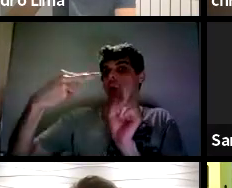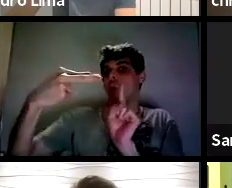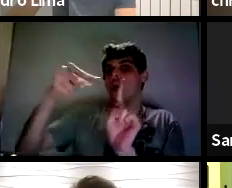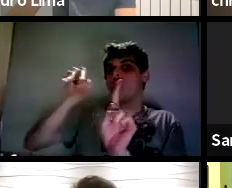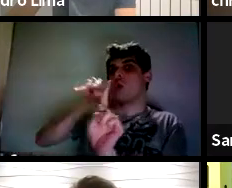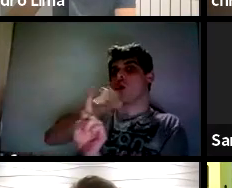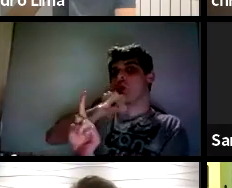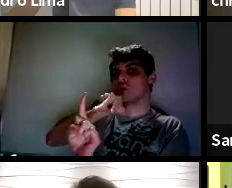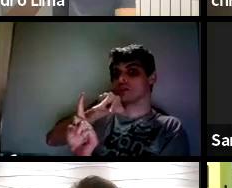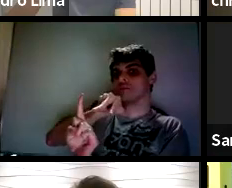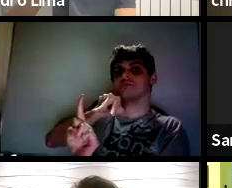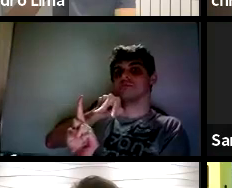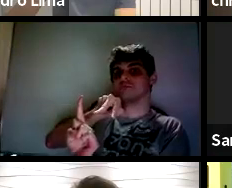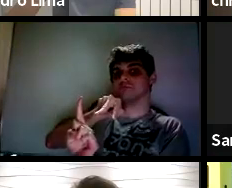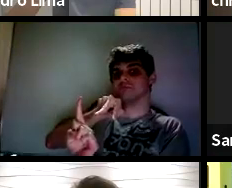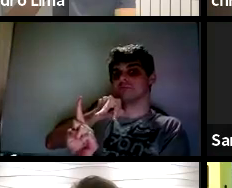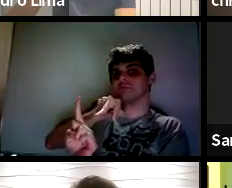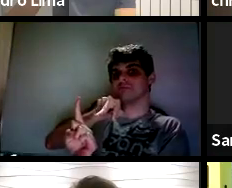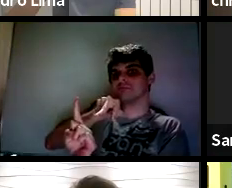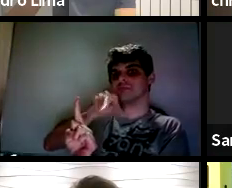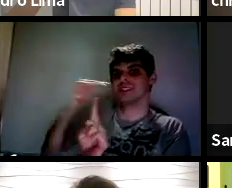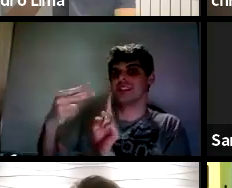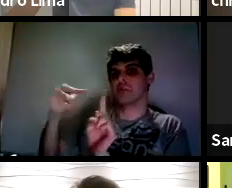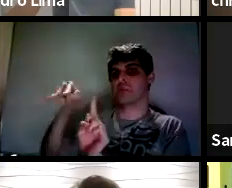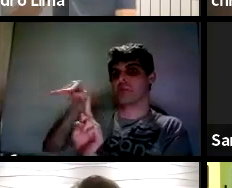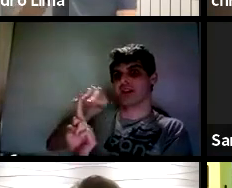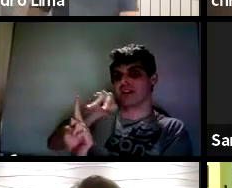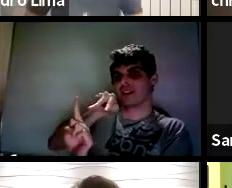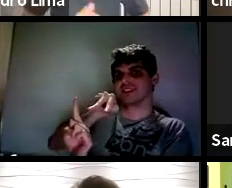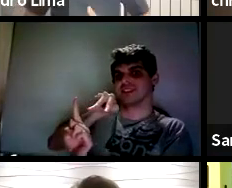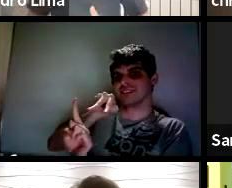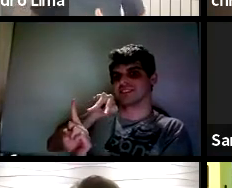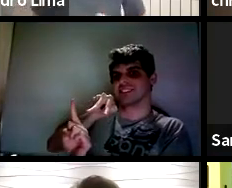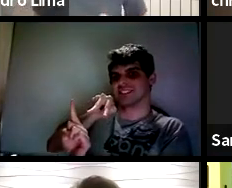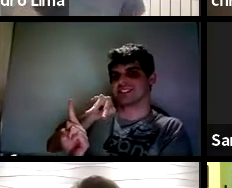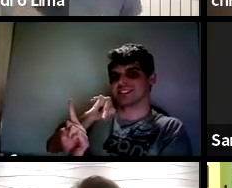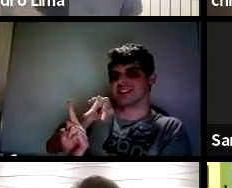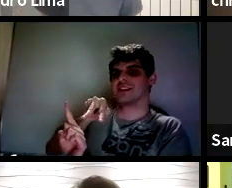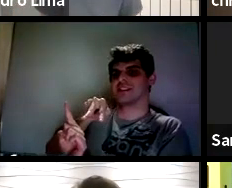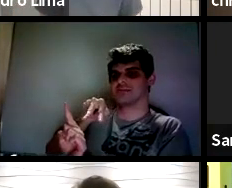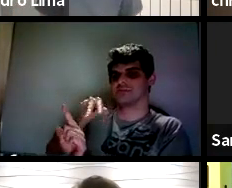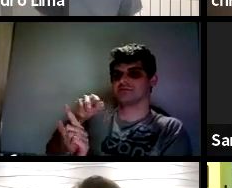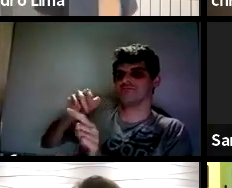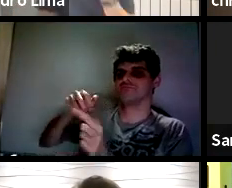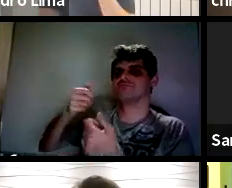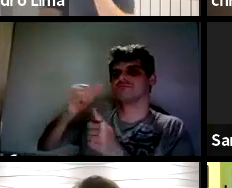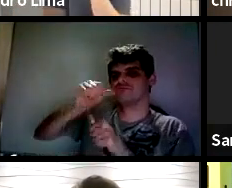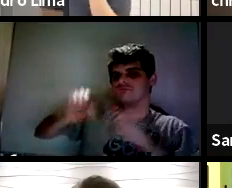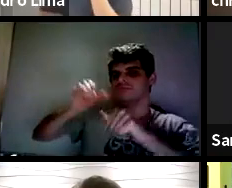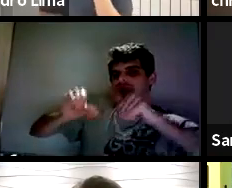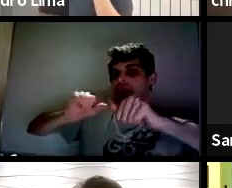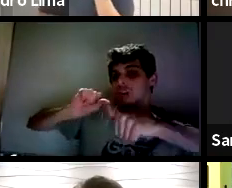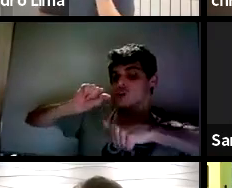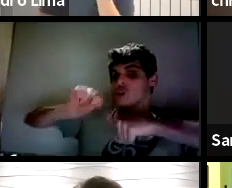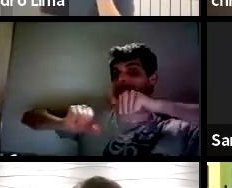the case. fatal. But I see, I see fatal. But I see I see my information fatal. But I see I see my information gather some for my philosophical. fella